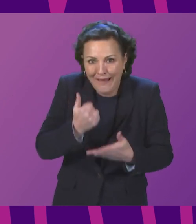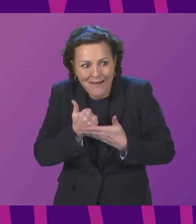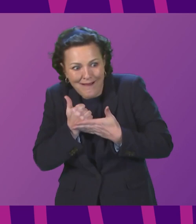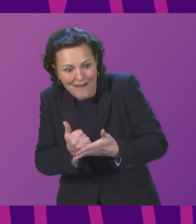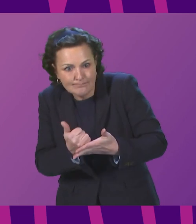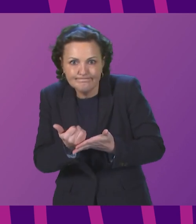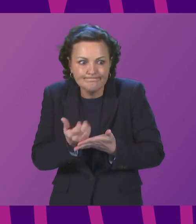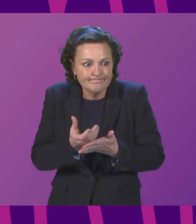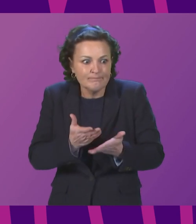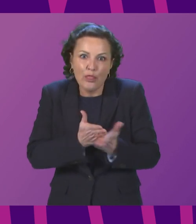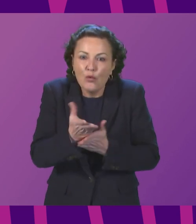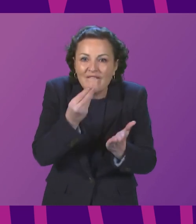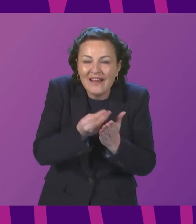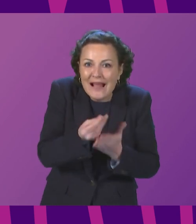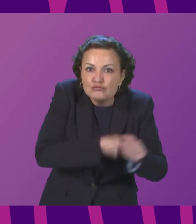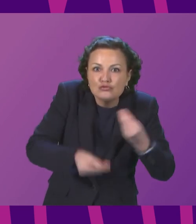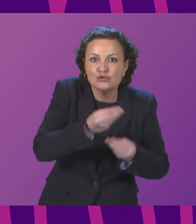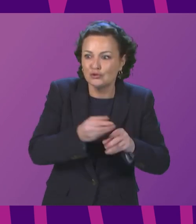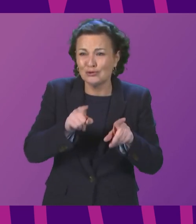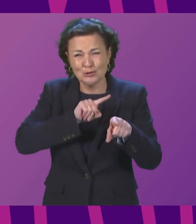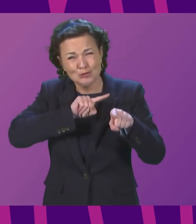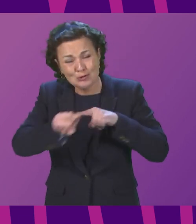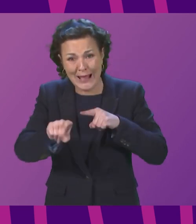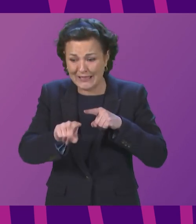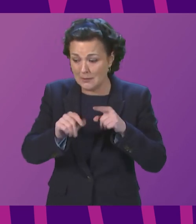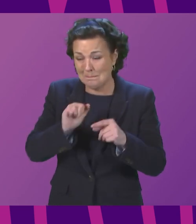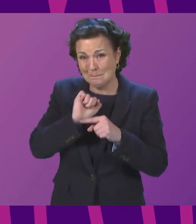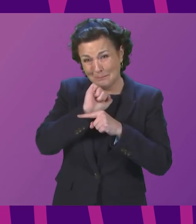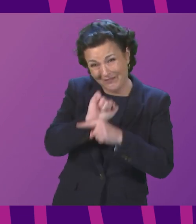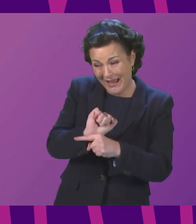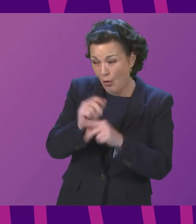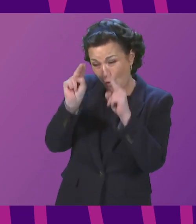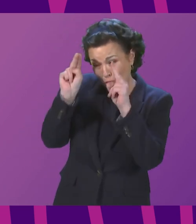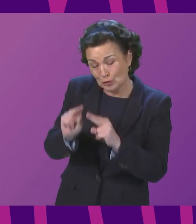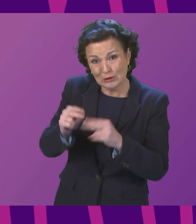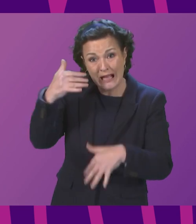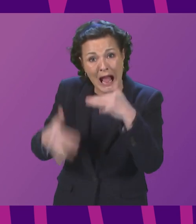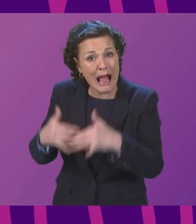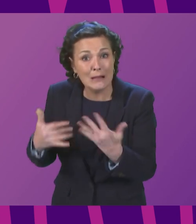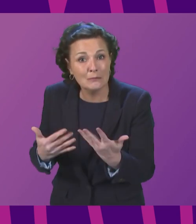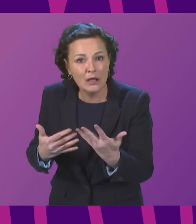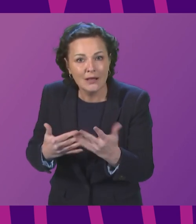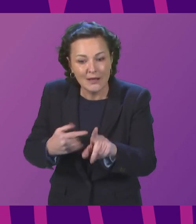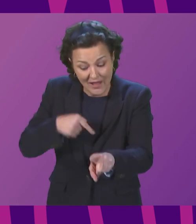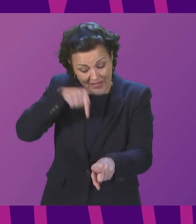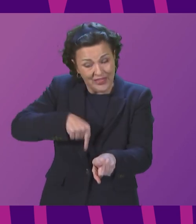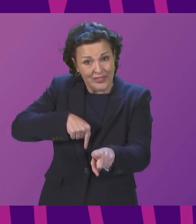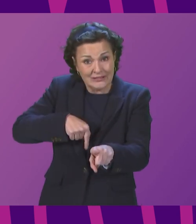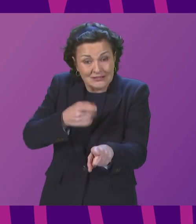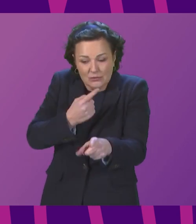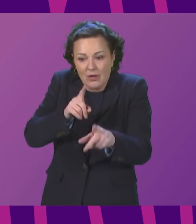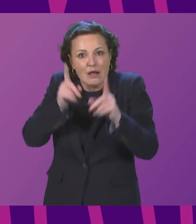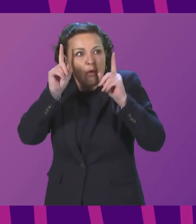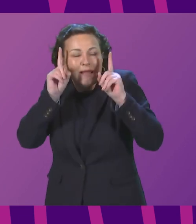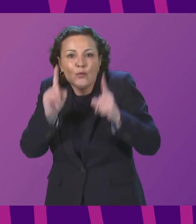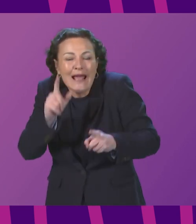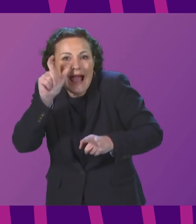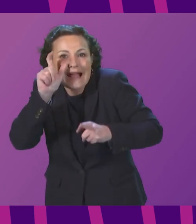greater harm in other ways, will not control transmission to the extent that they would